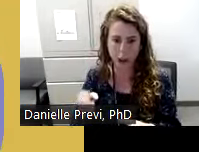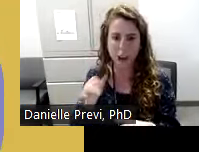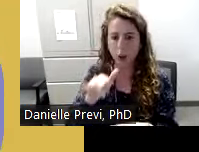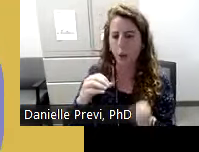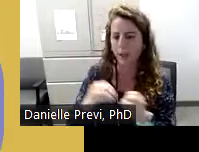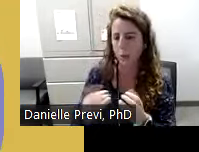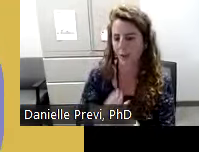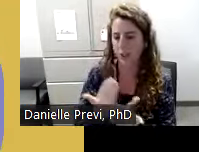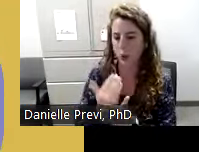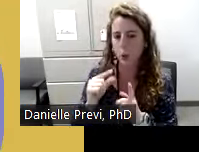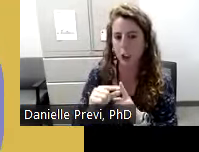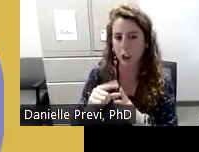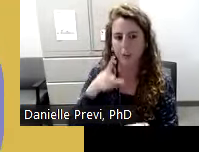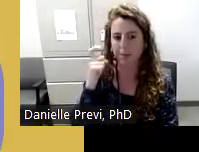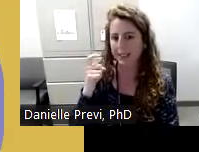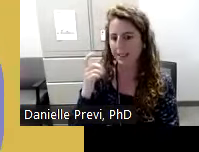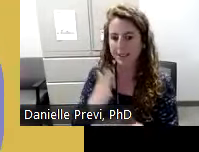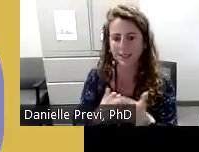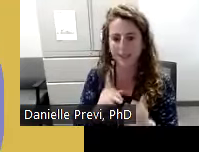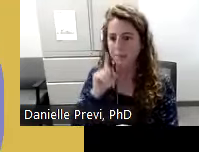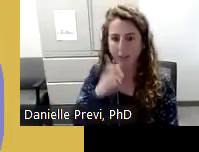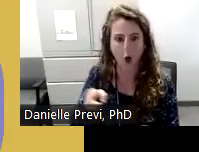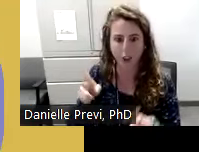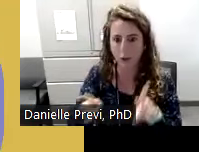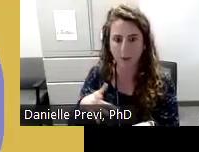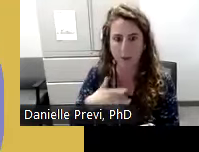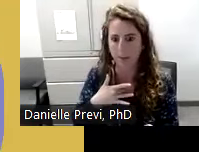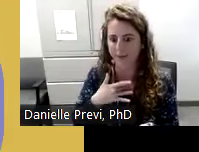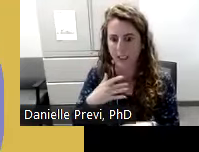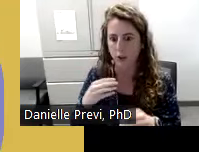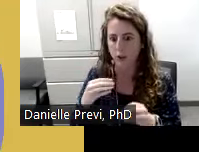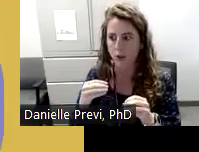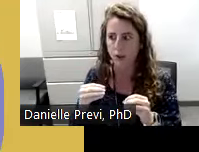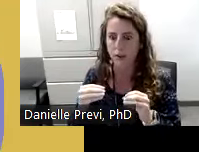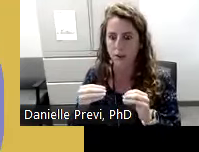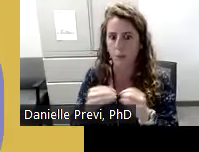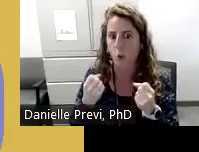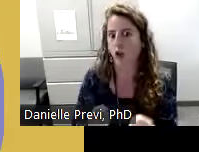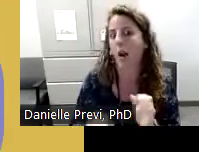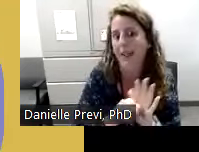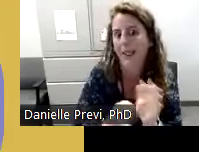Cochlear implant user, that's more of a new terminology. Many deaf and hard of hearing people,